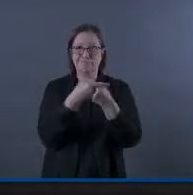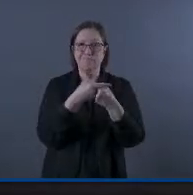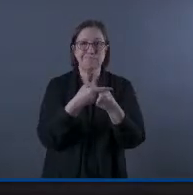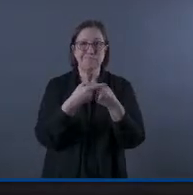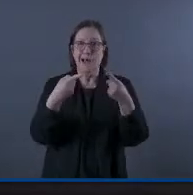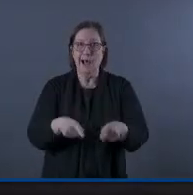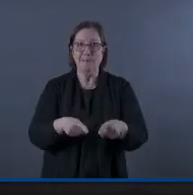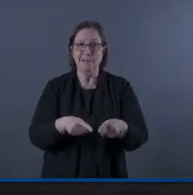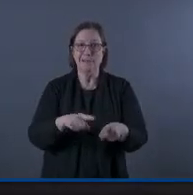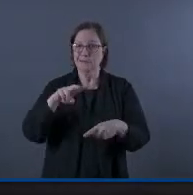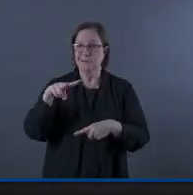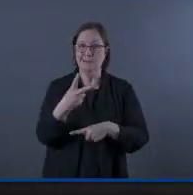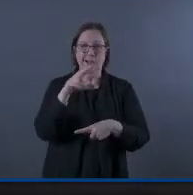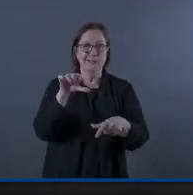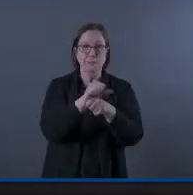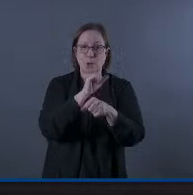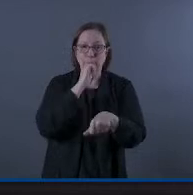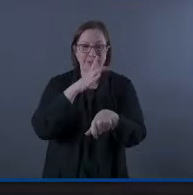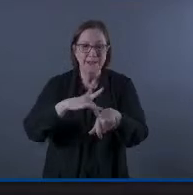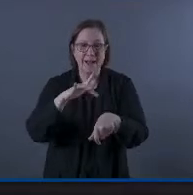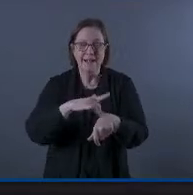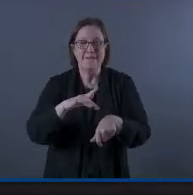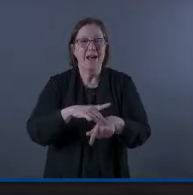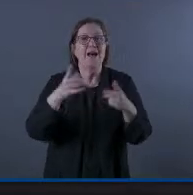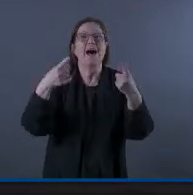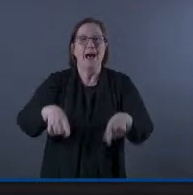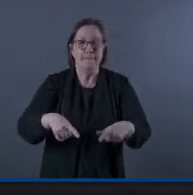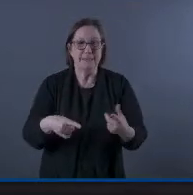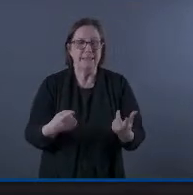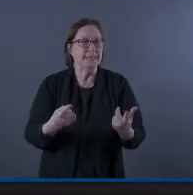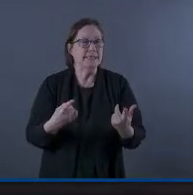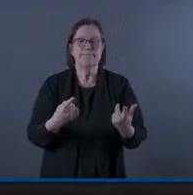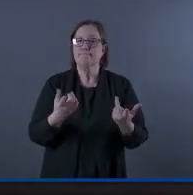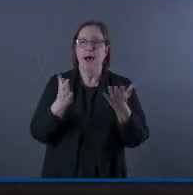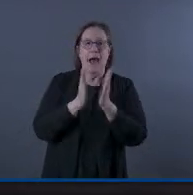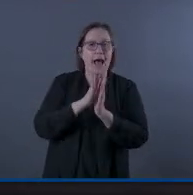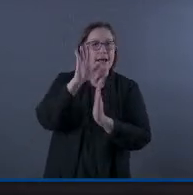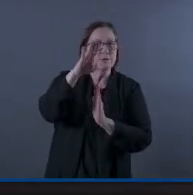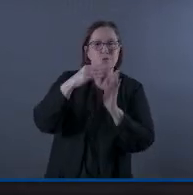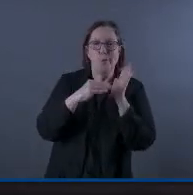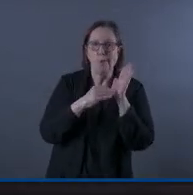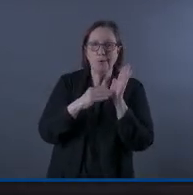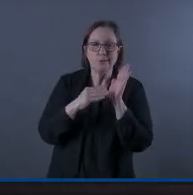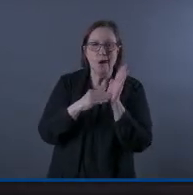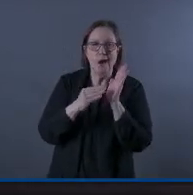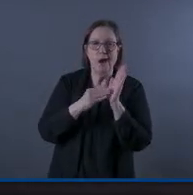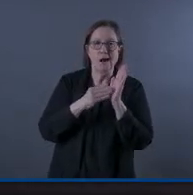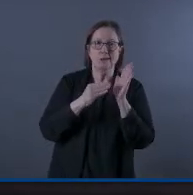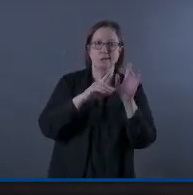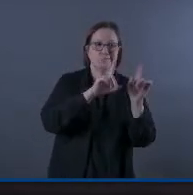And so, you know, reaching out to your healthcare provider to ask what resources are available. I know for Family Care Network,